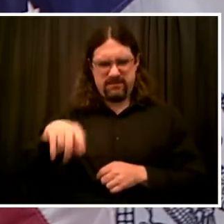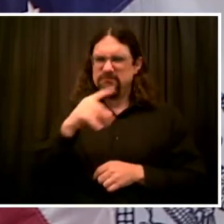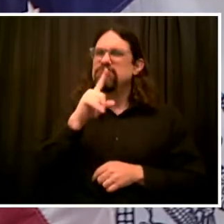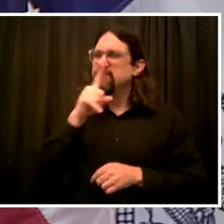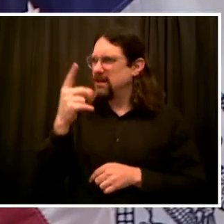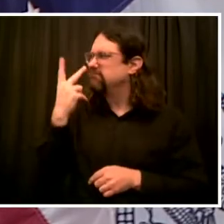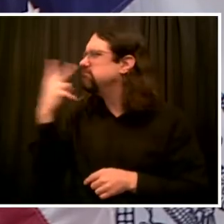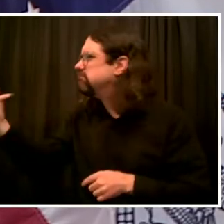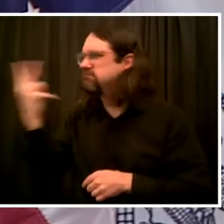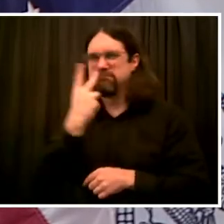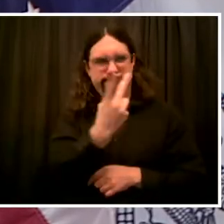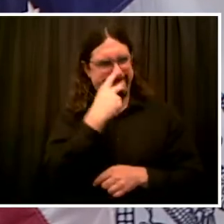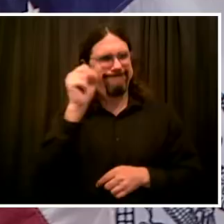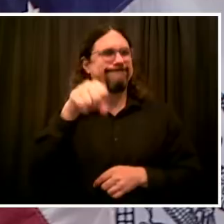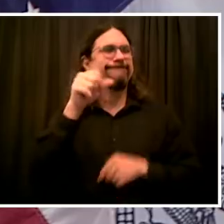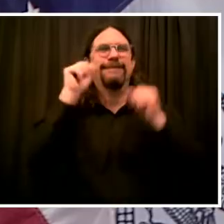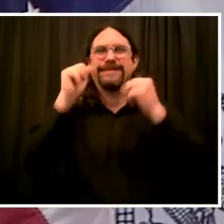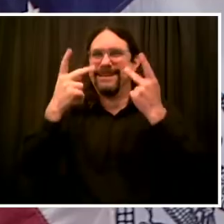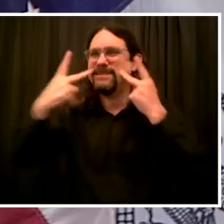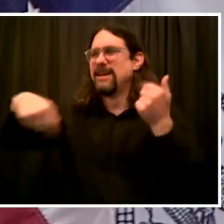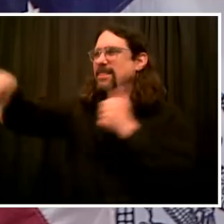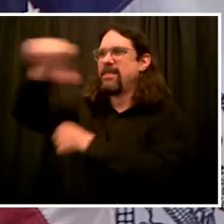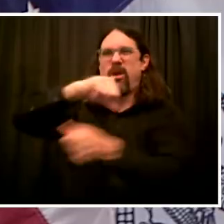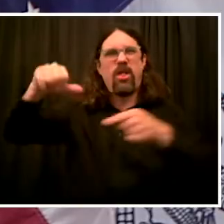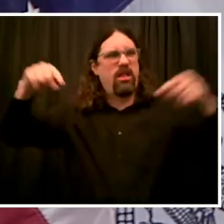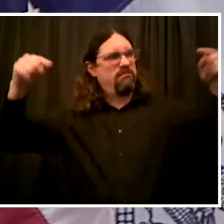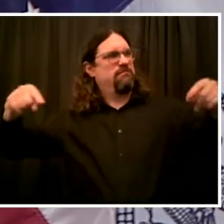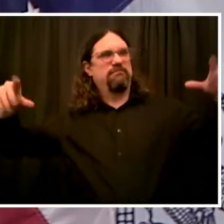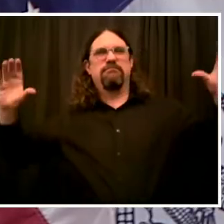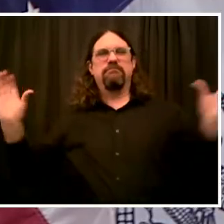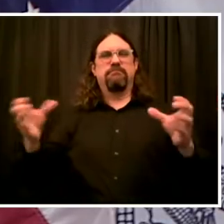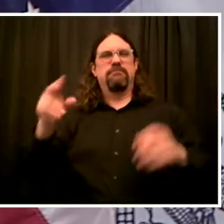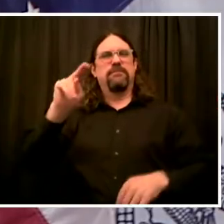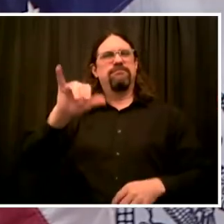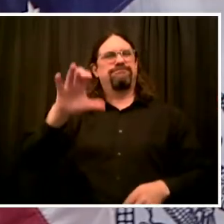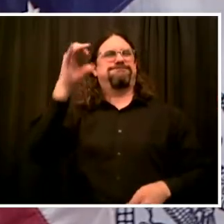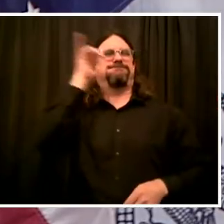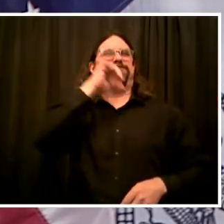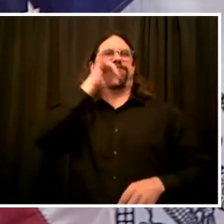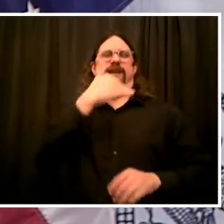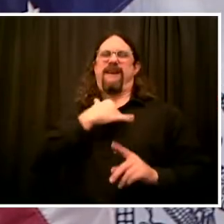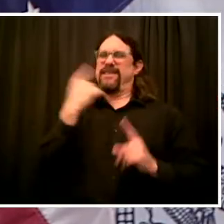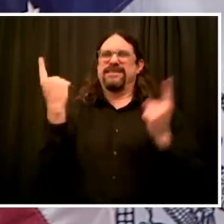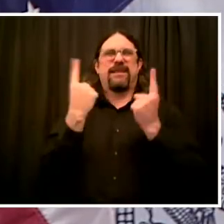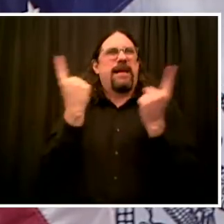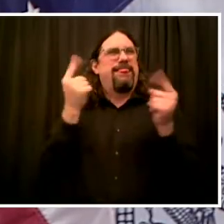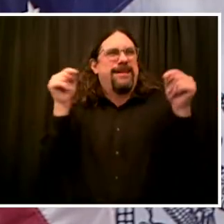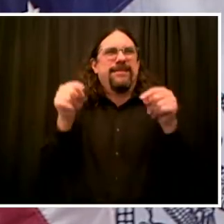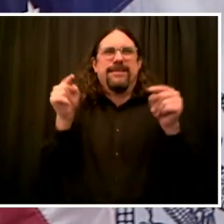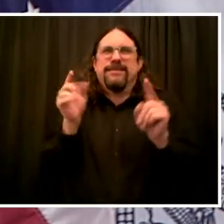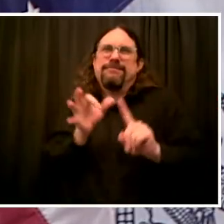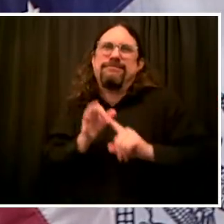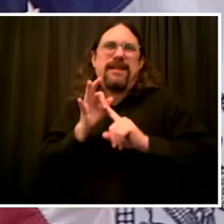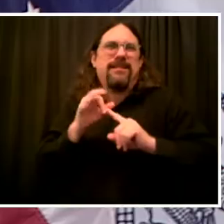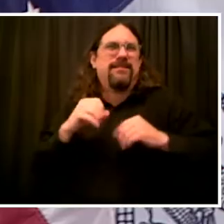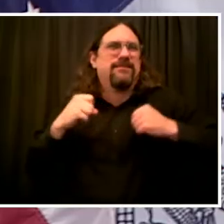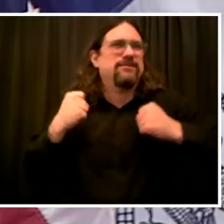STRONGER THAN YOU'VE EVER REALIZED. EACH TIME, YOU'VE SEEN IT IN RECENT DAYS, YOU MAY HAVE SEEN DIFFERENT PEOPLE